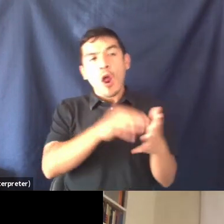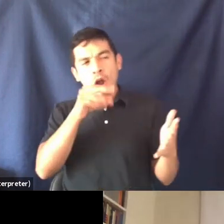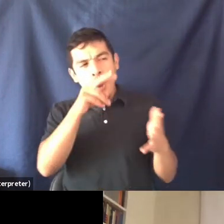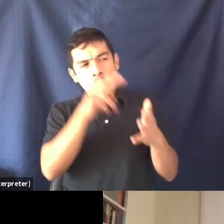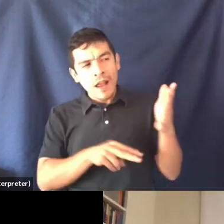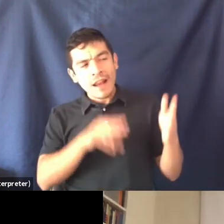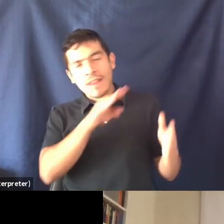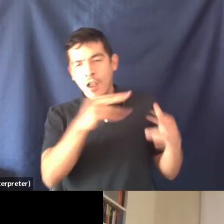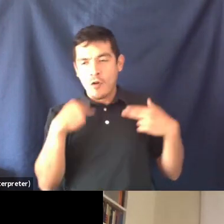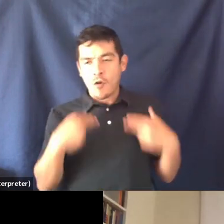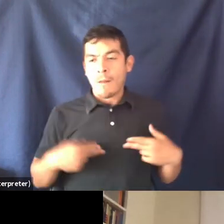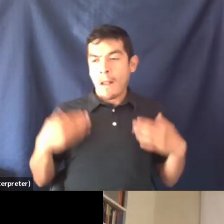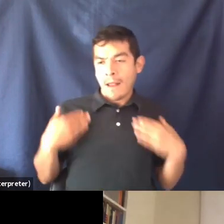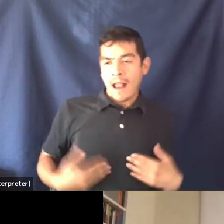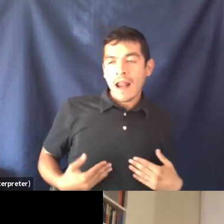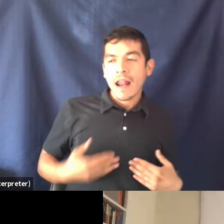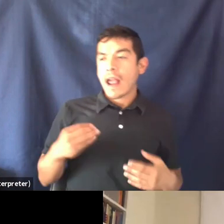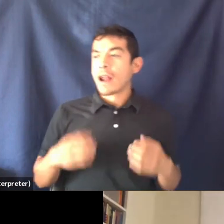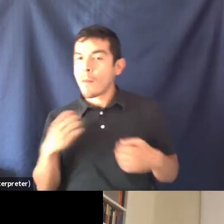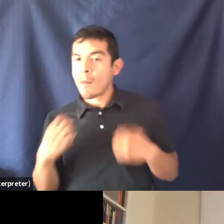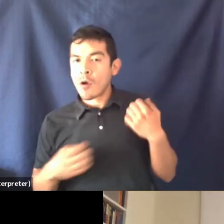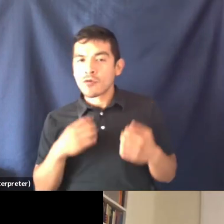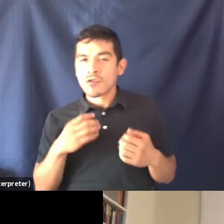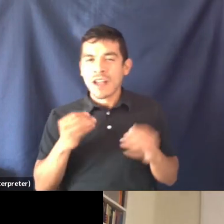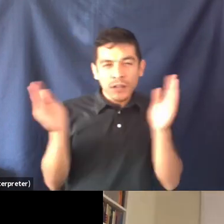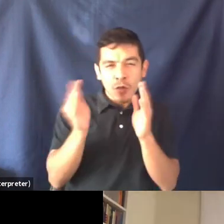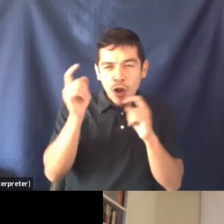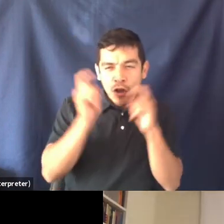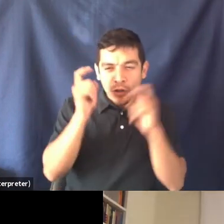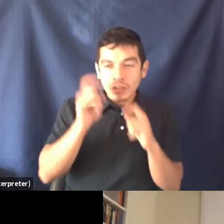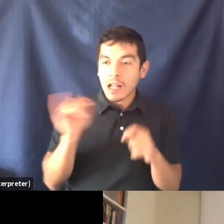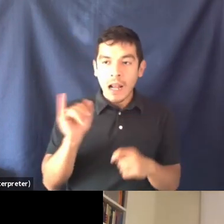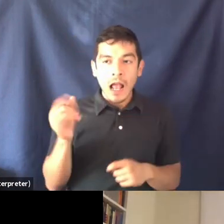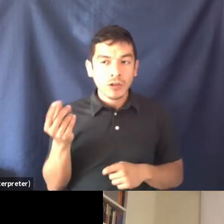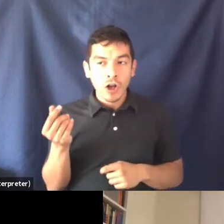and emotions and micro expressions in the same way that I think dogs do in order to understand